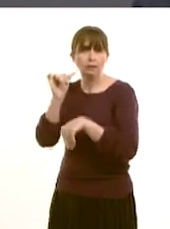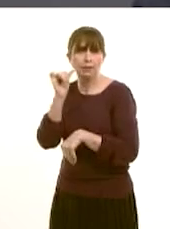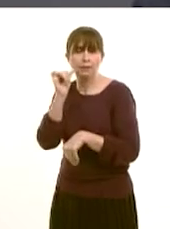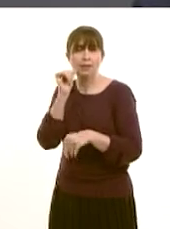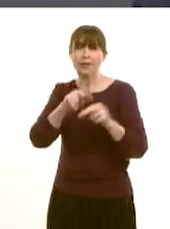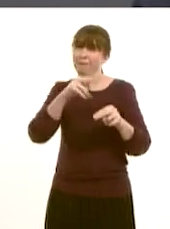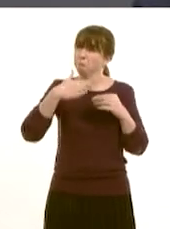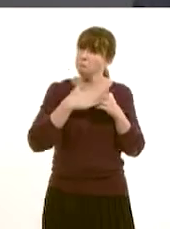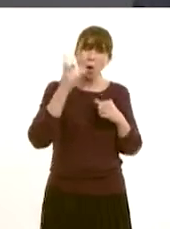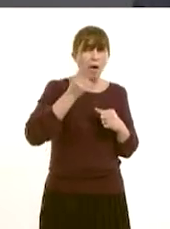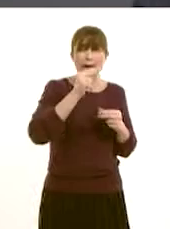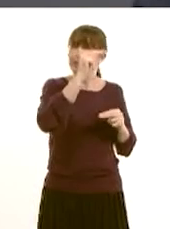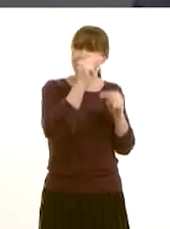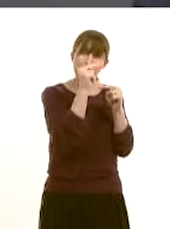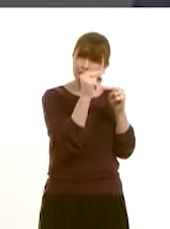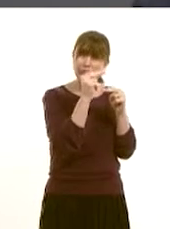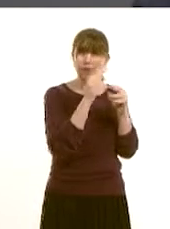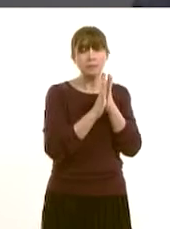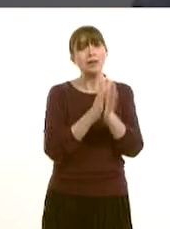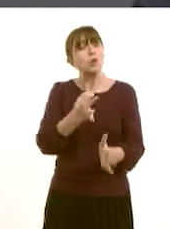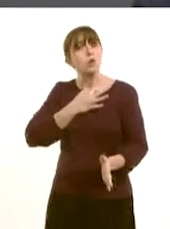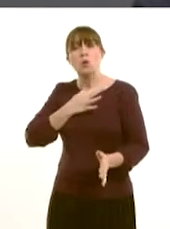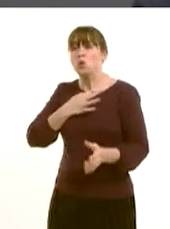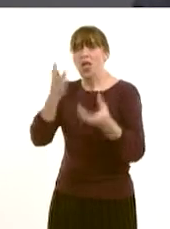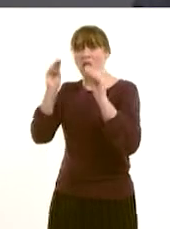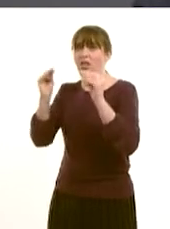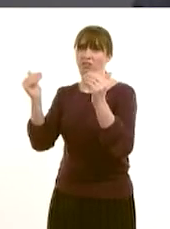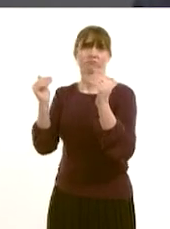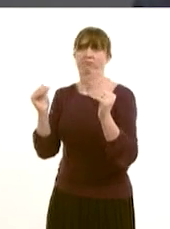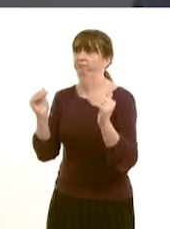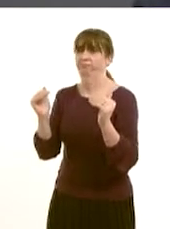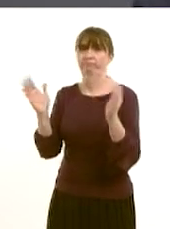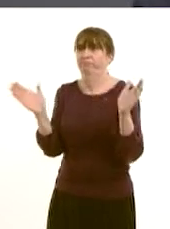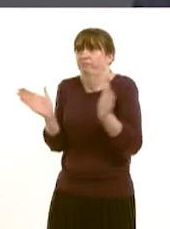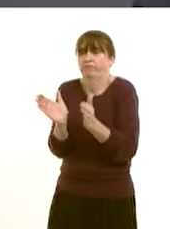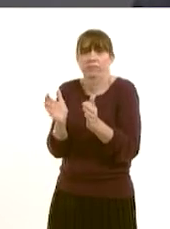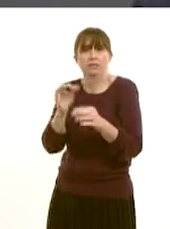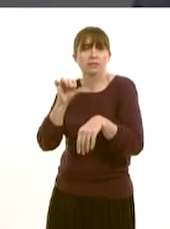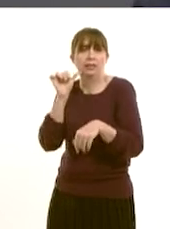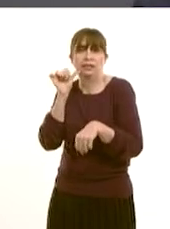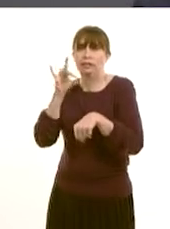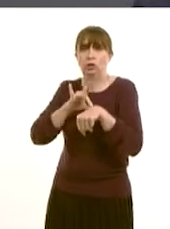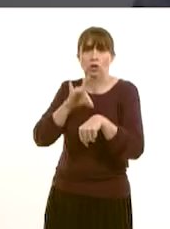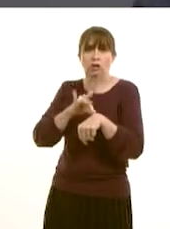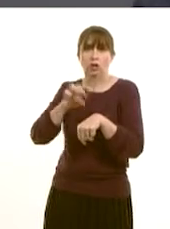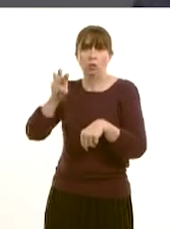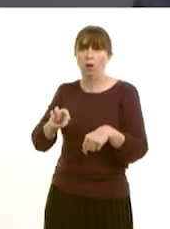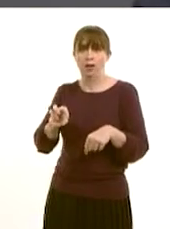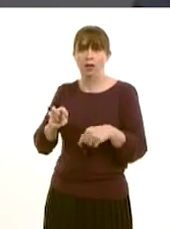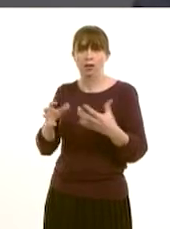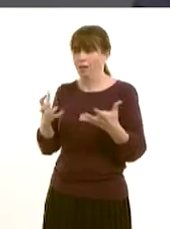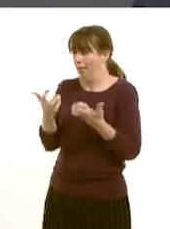of this funding will put at risk the education of doctors and dentists within Wales for Wales.